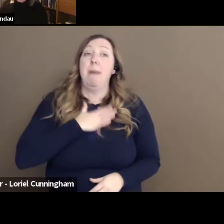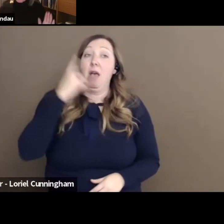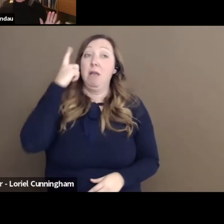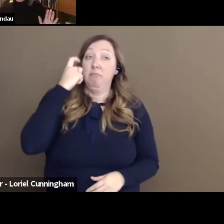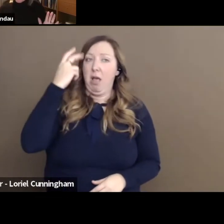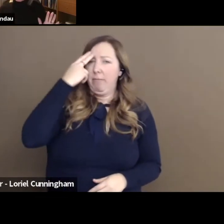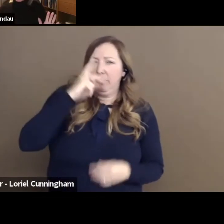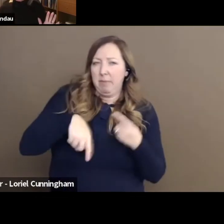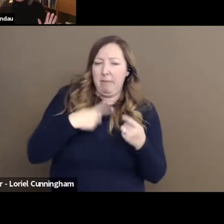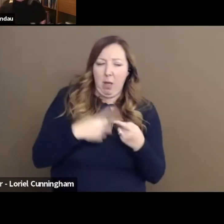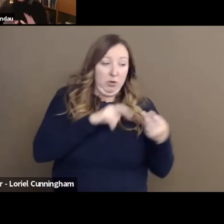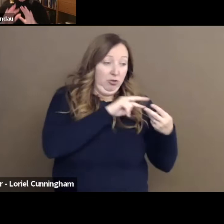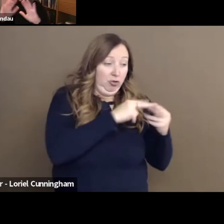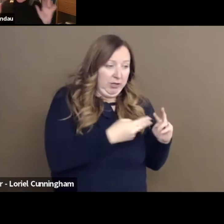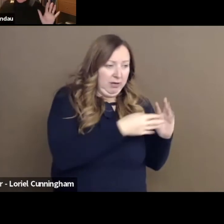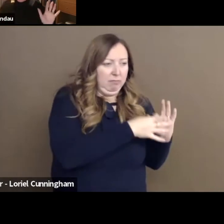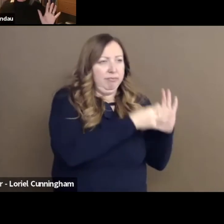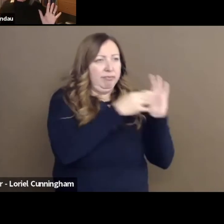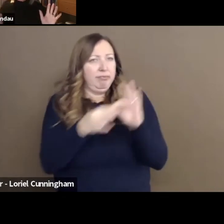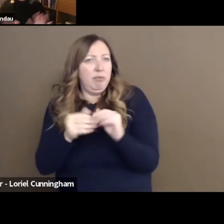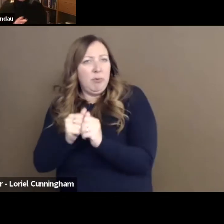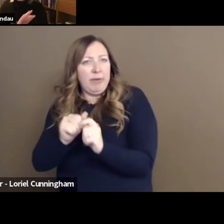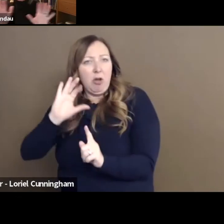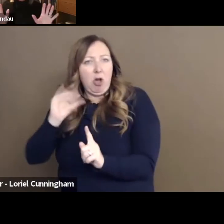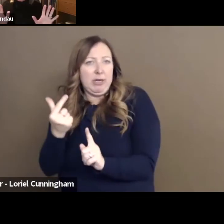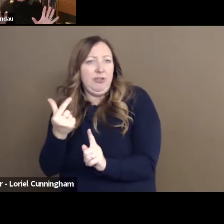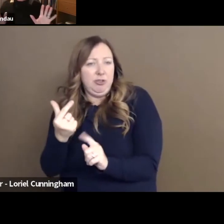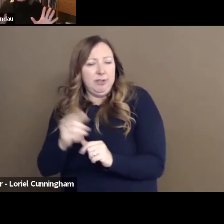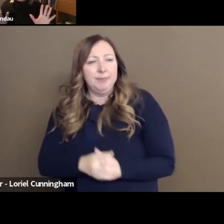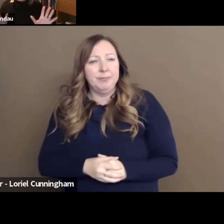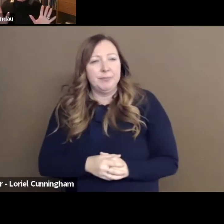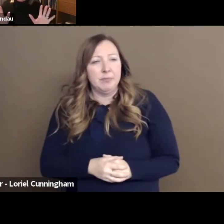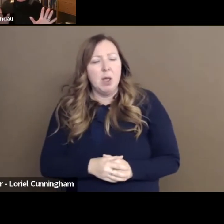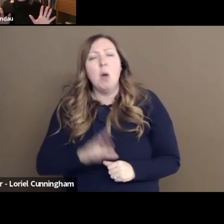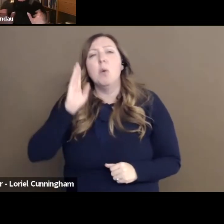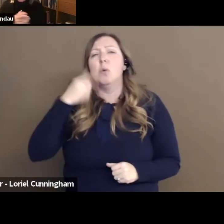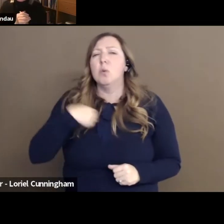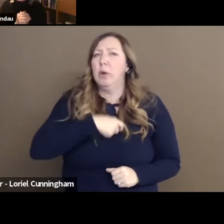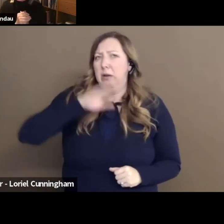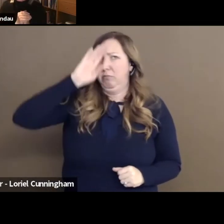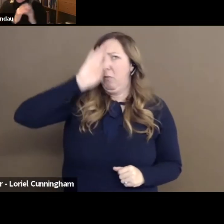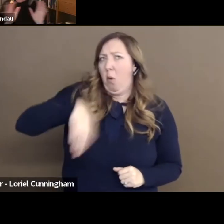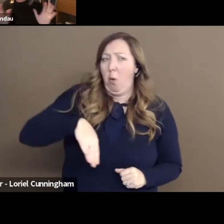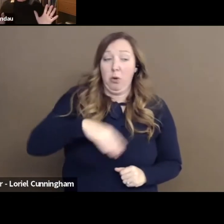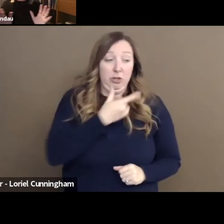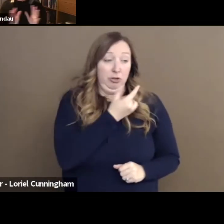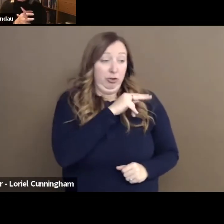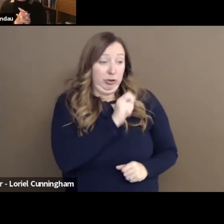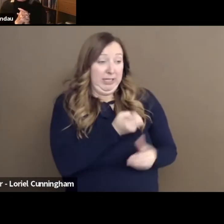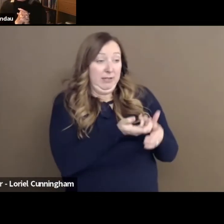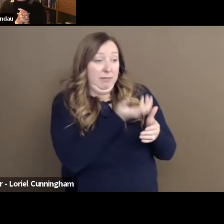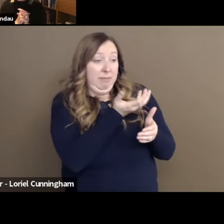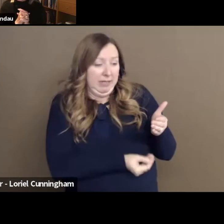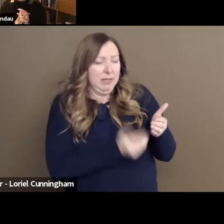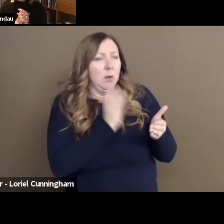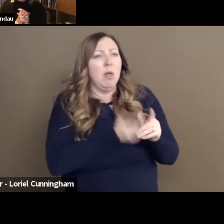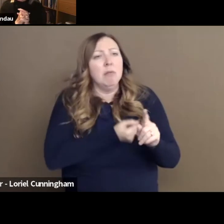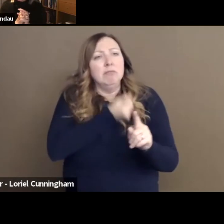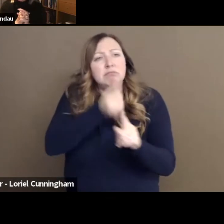let's imagine missing genes we know affect cellular molecular mechanisms they have effects